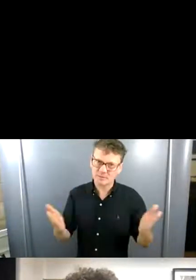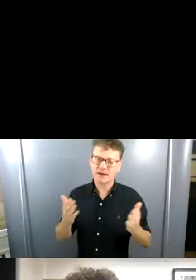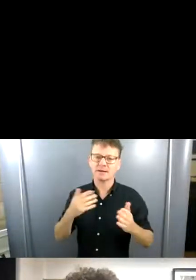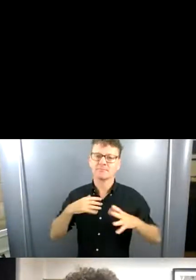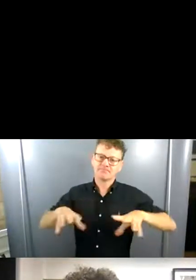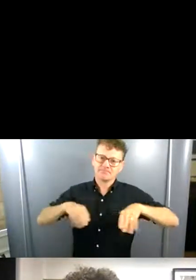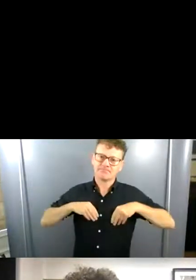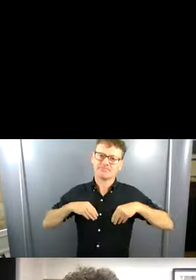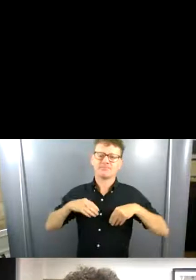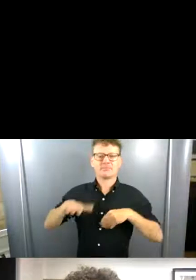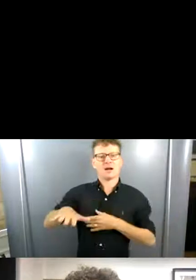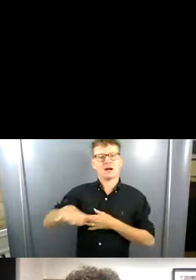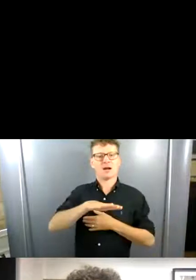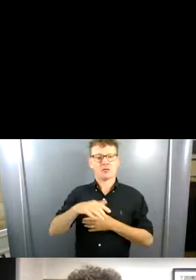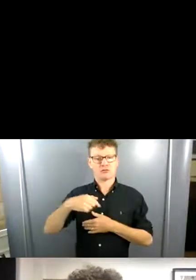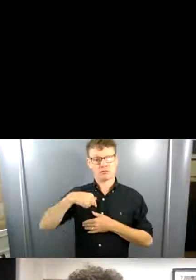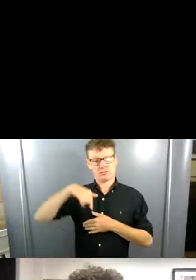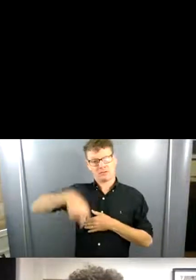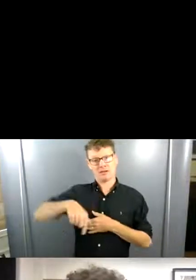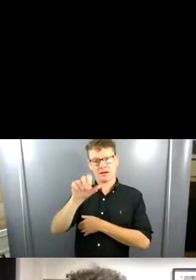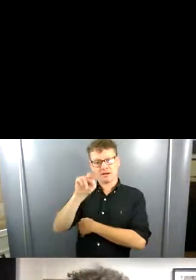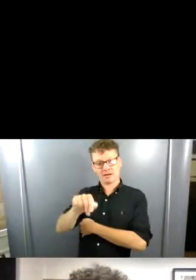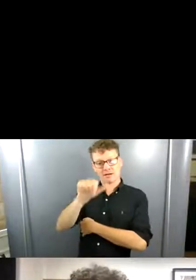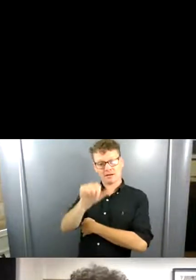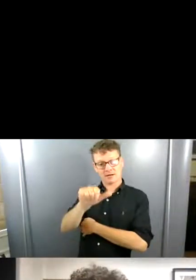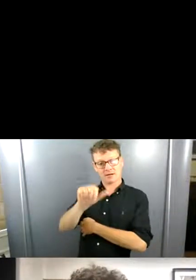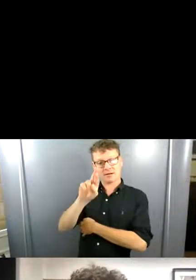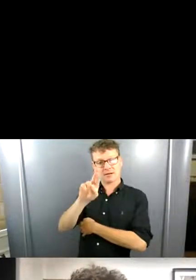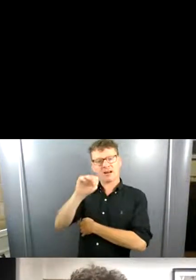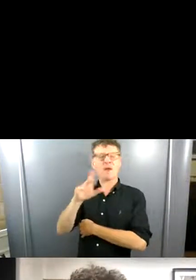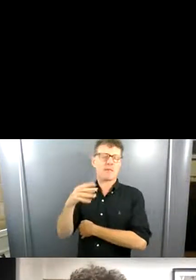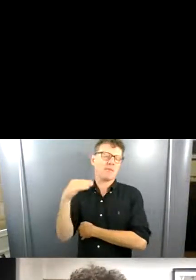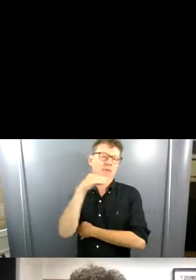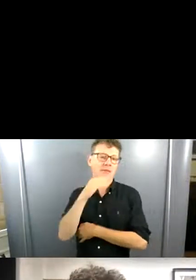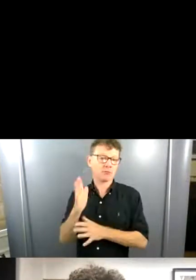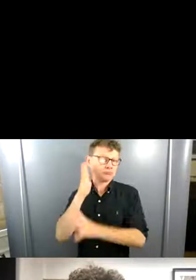you today from Naarm or Melbourne Australia on the land of Wurundjeri people whose land